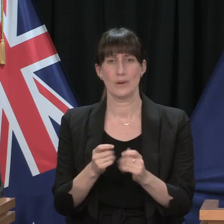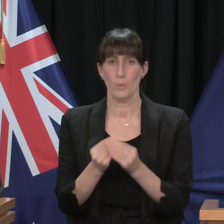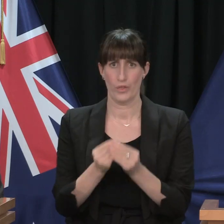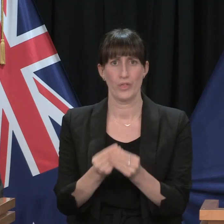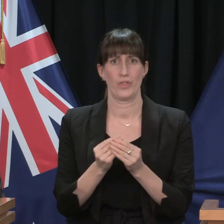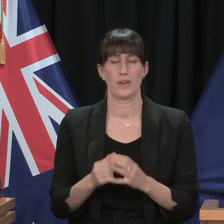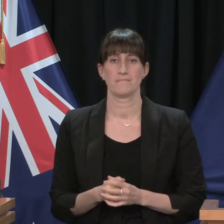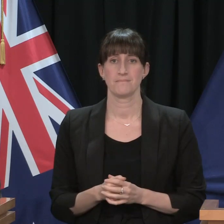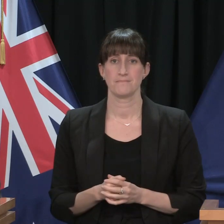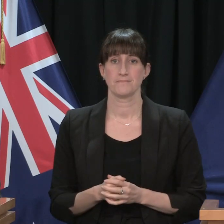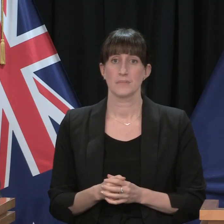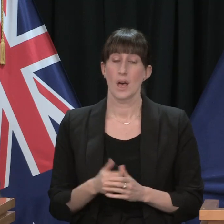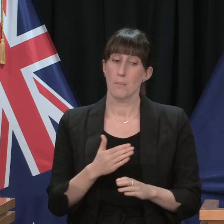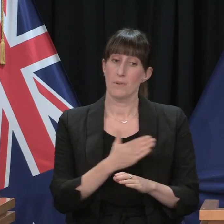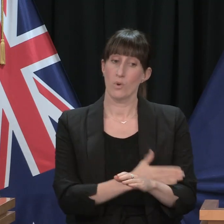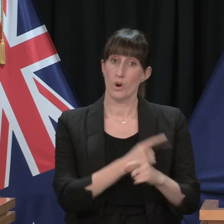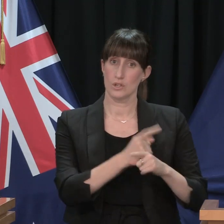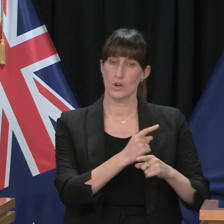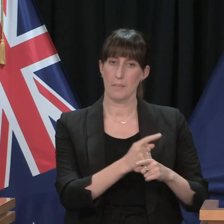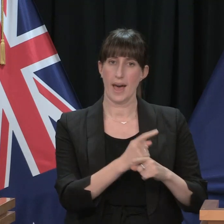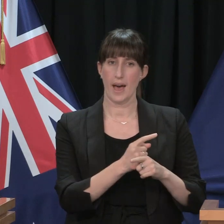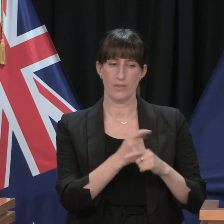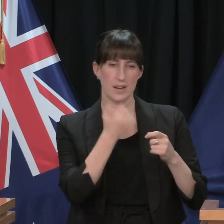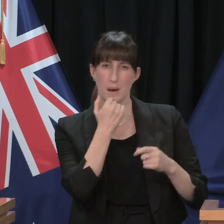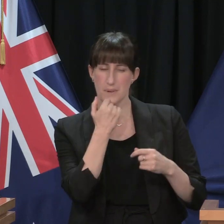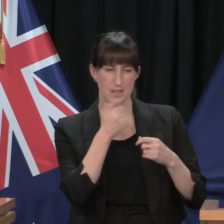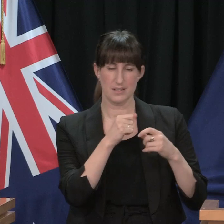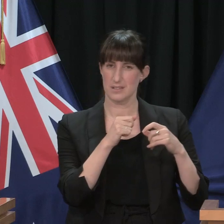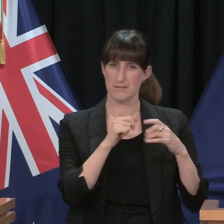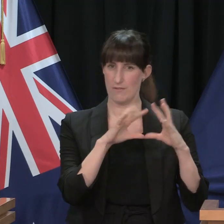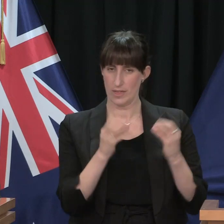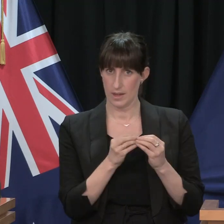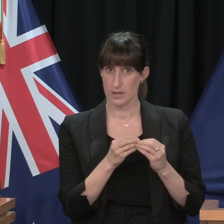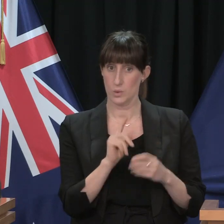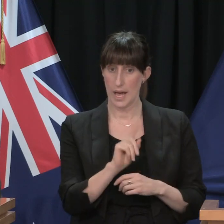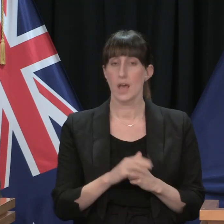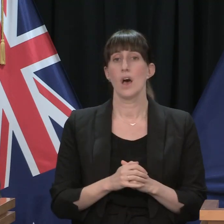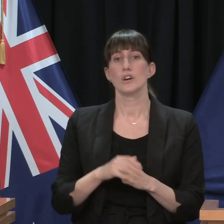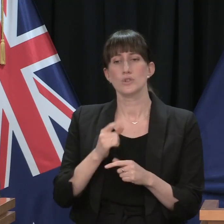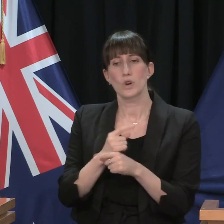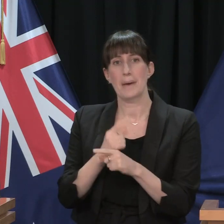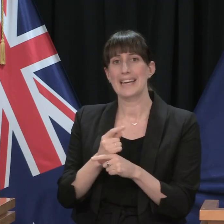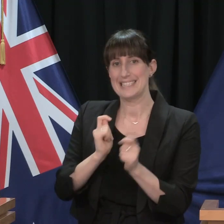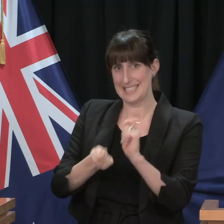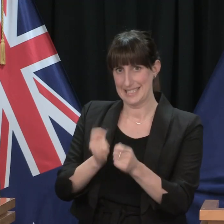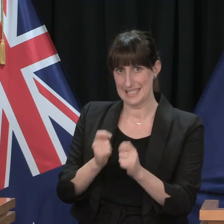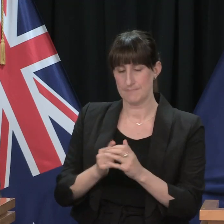they otherwise might not, is worthwhile. So, finally, before we get an update on